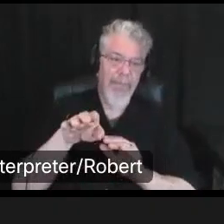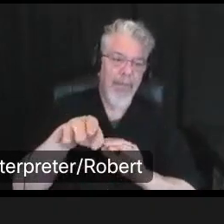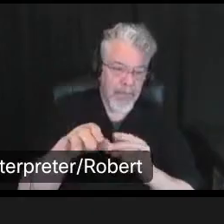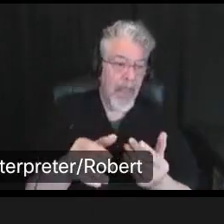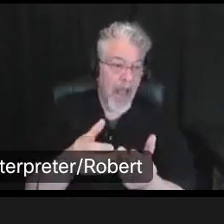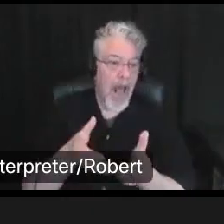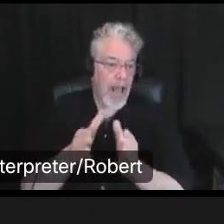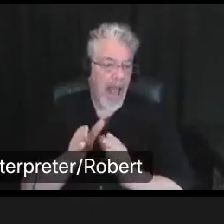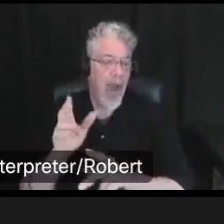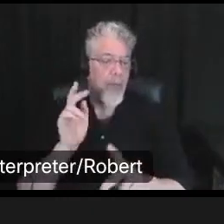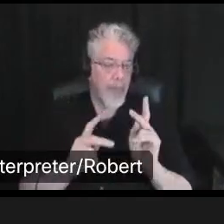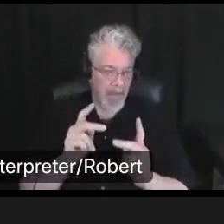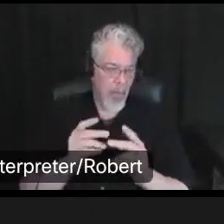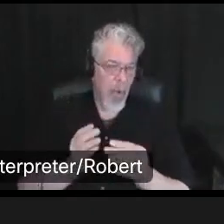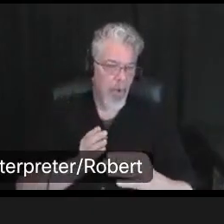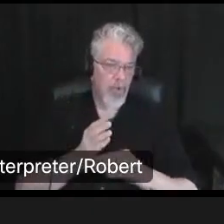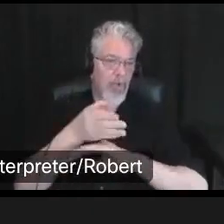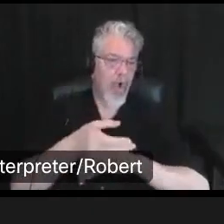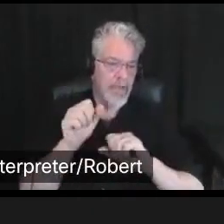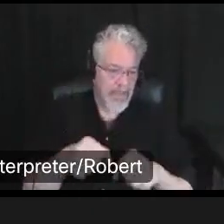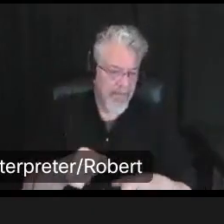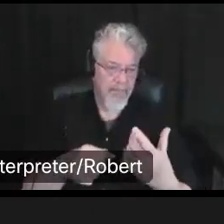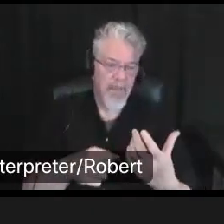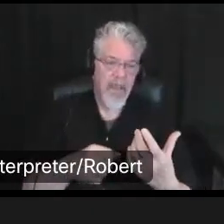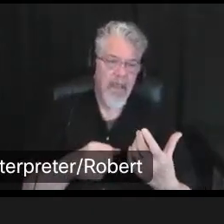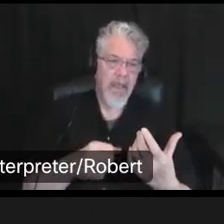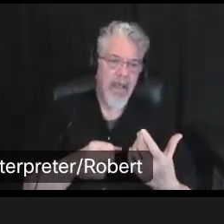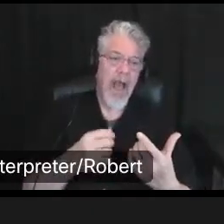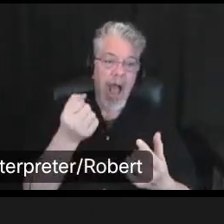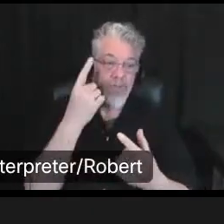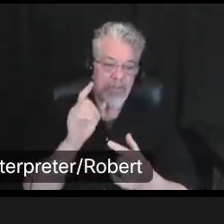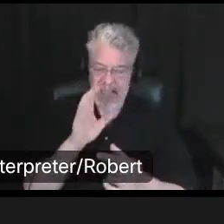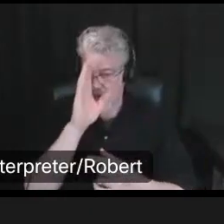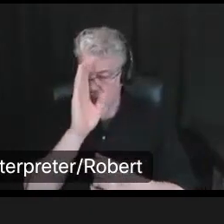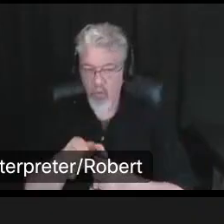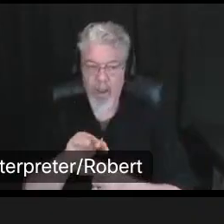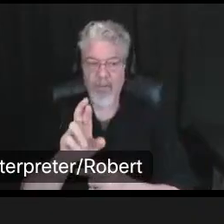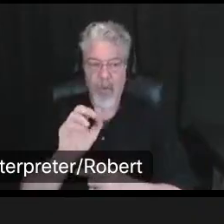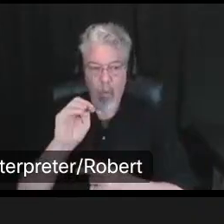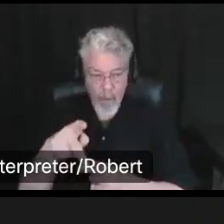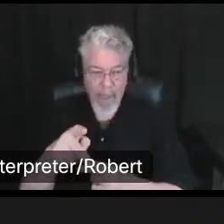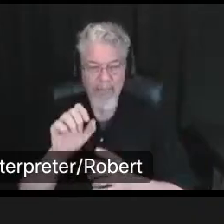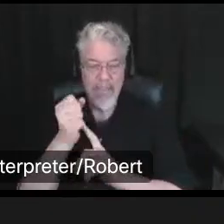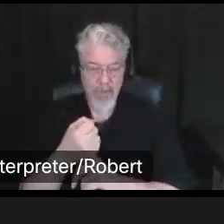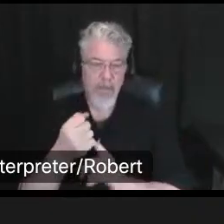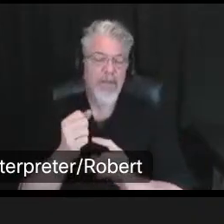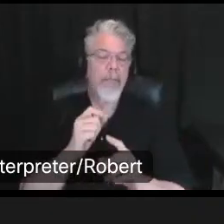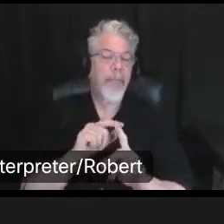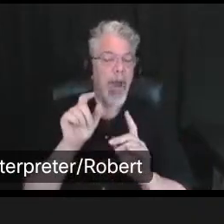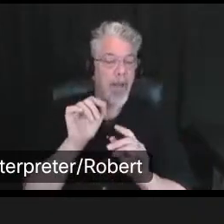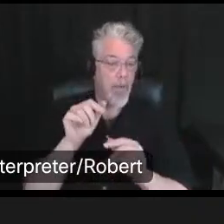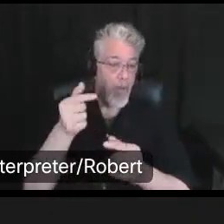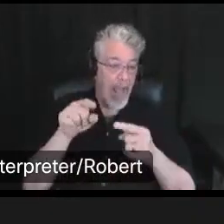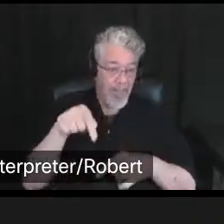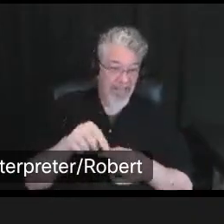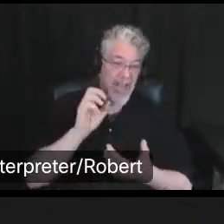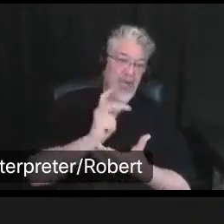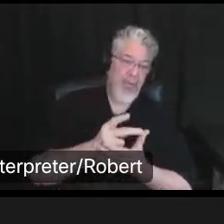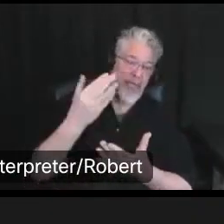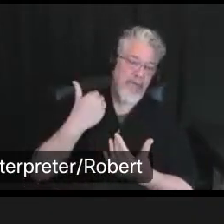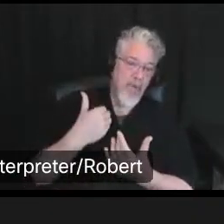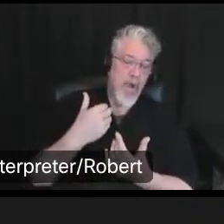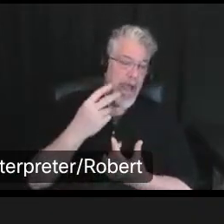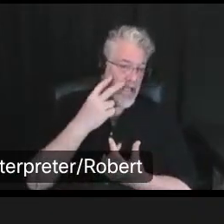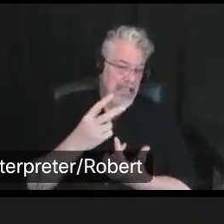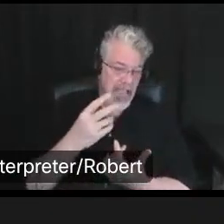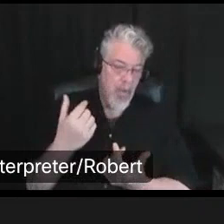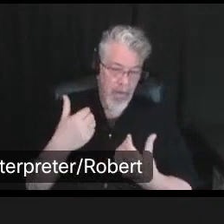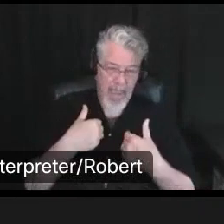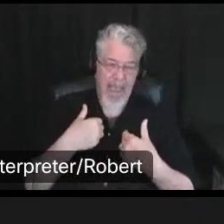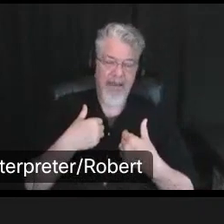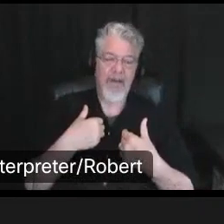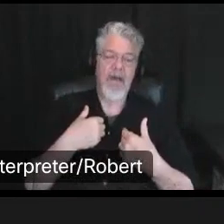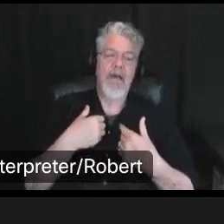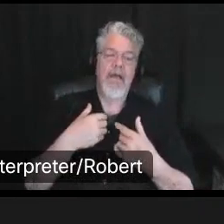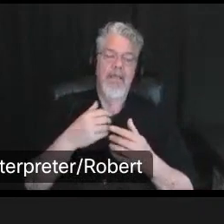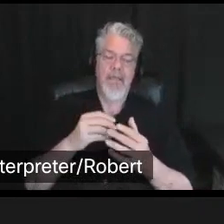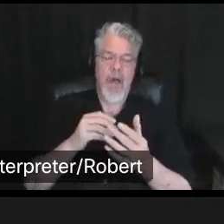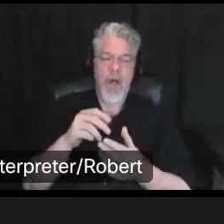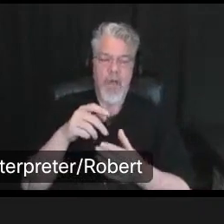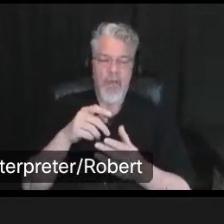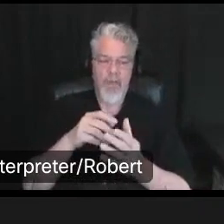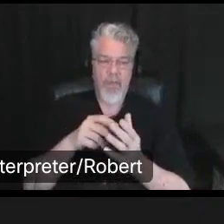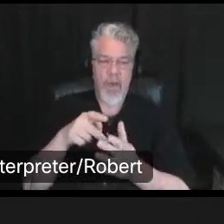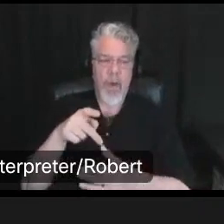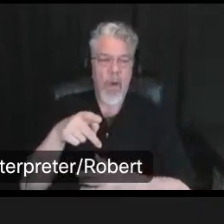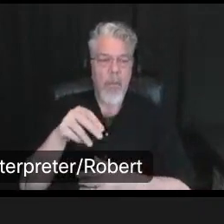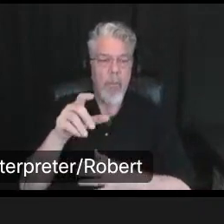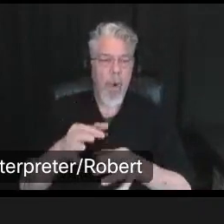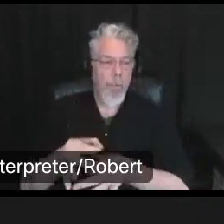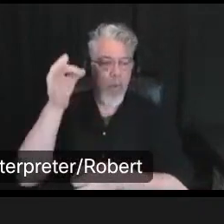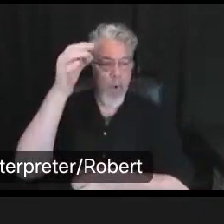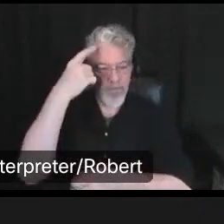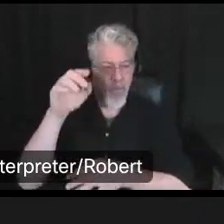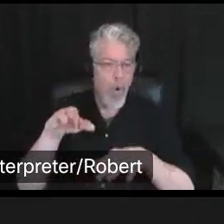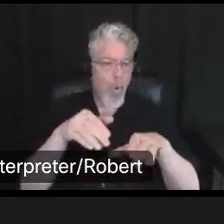Pedestrians to cross, whereas I understand the direction of ramp situation, but at the time when this was approved and seeing how we have the pedestrian poles in place, that may have.